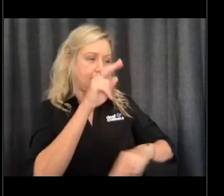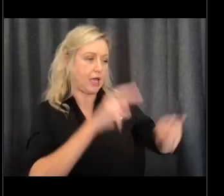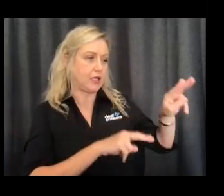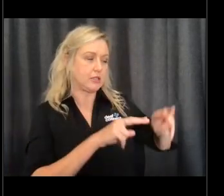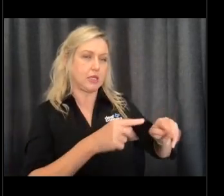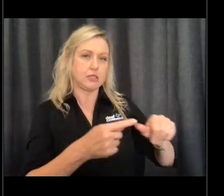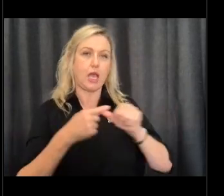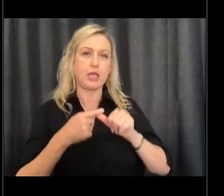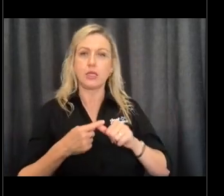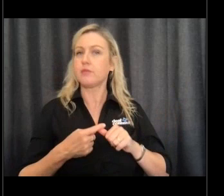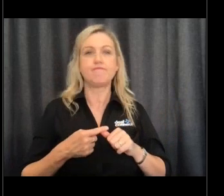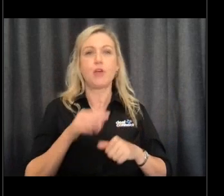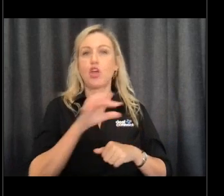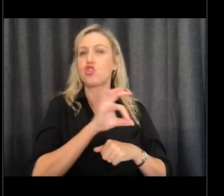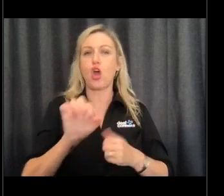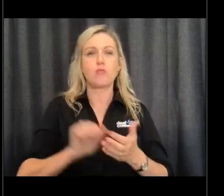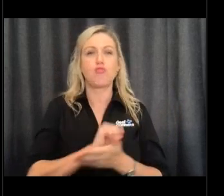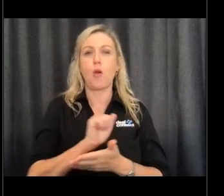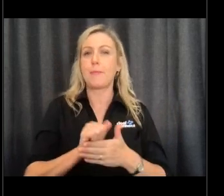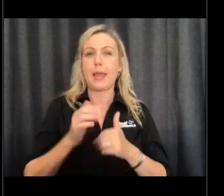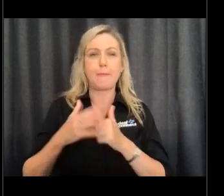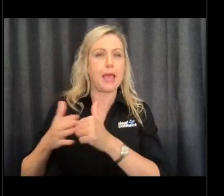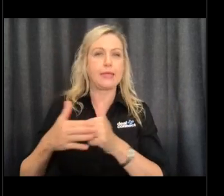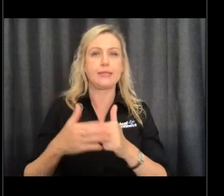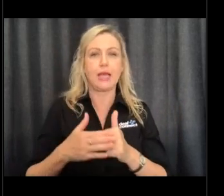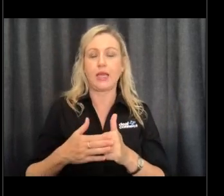That's what's used to deny the claim.